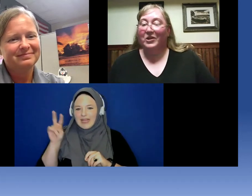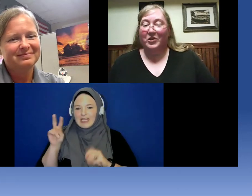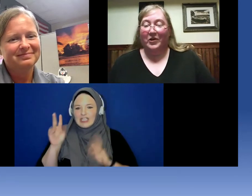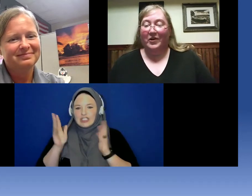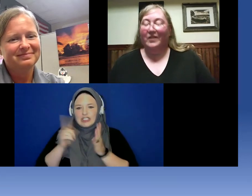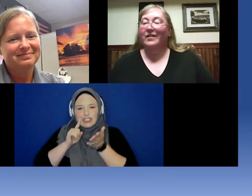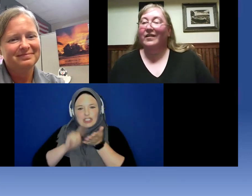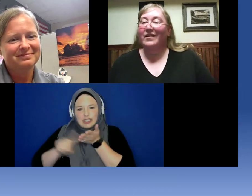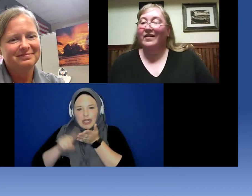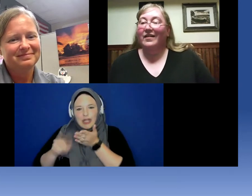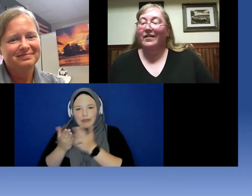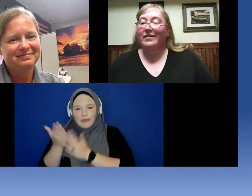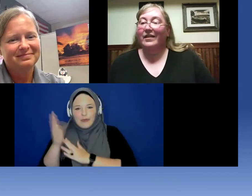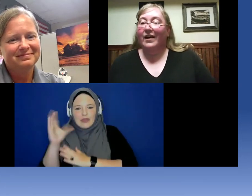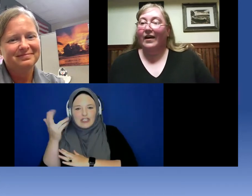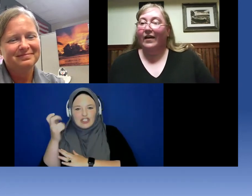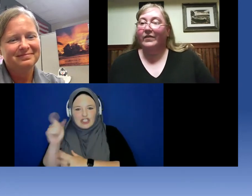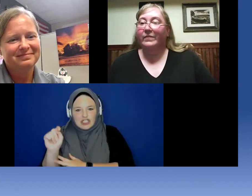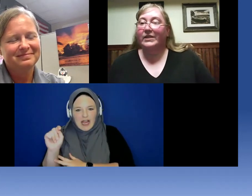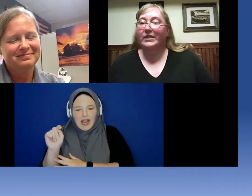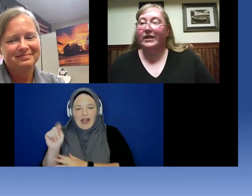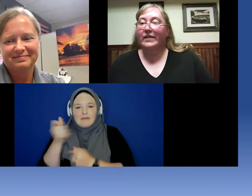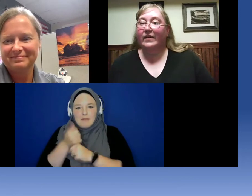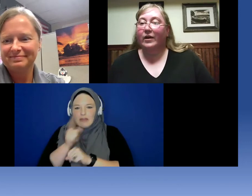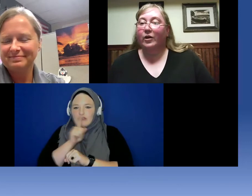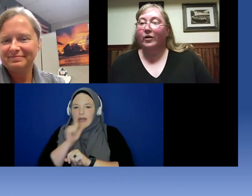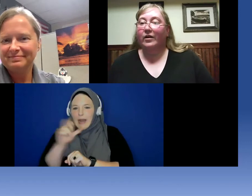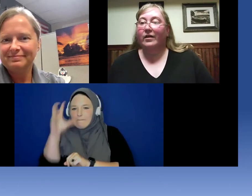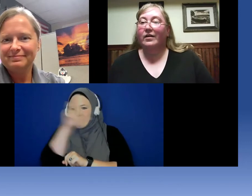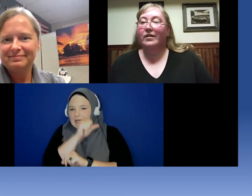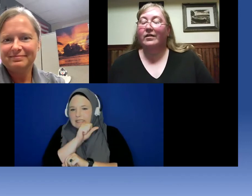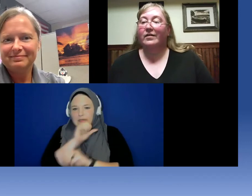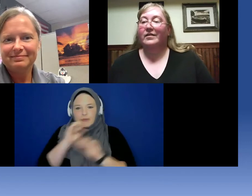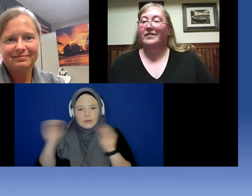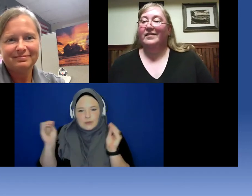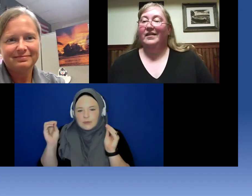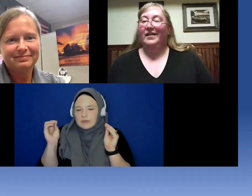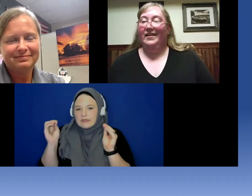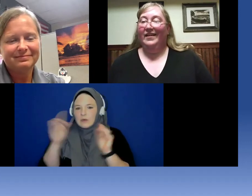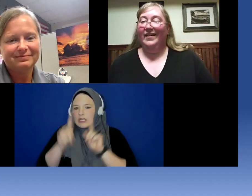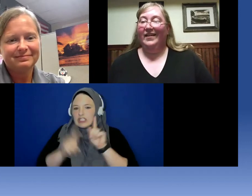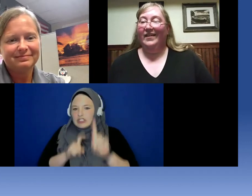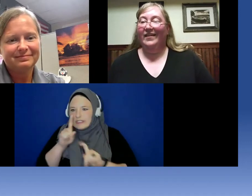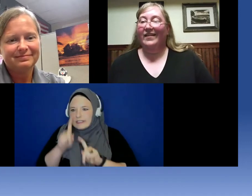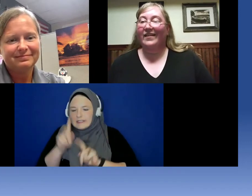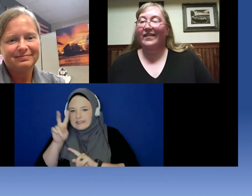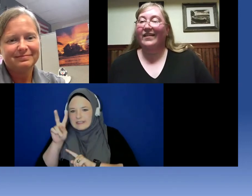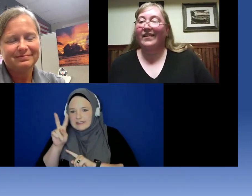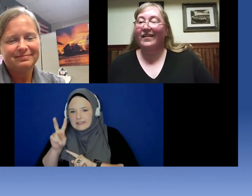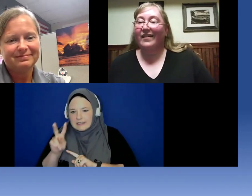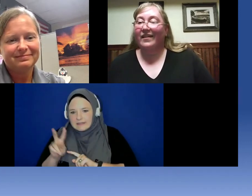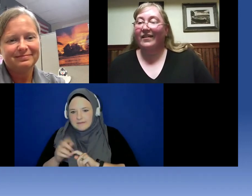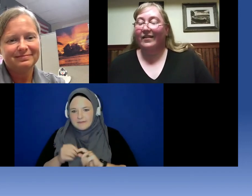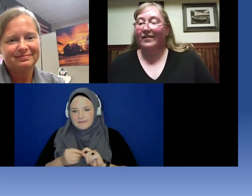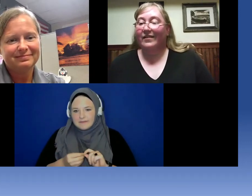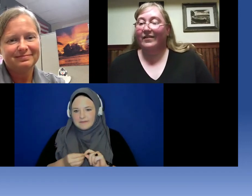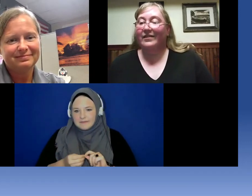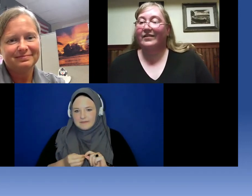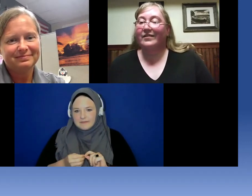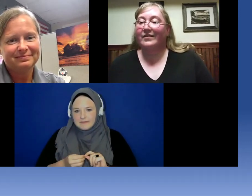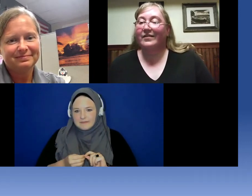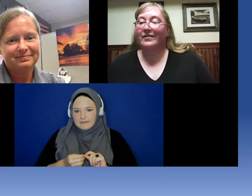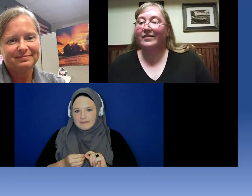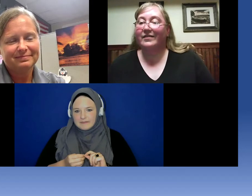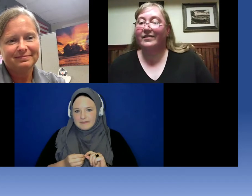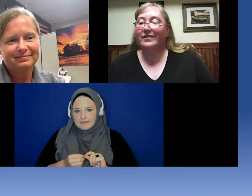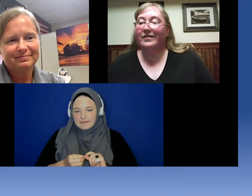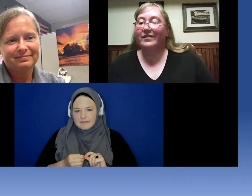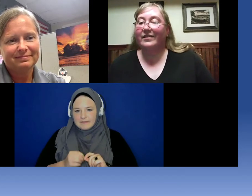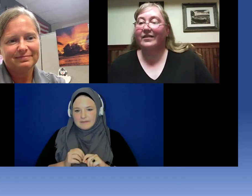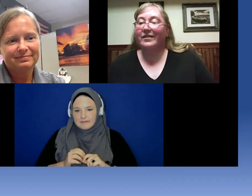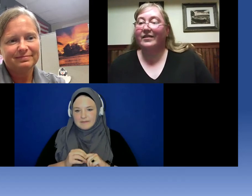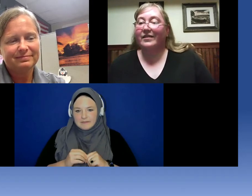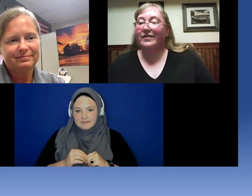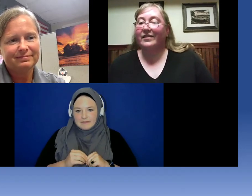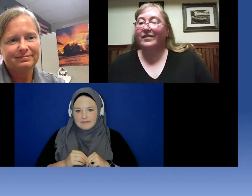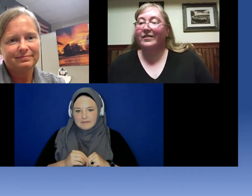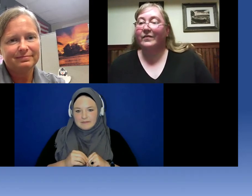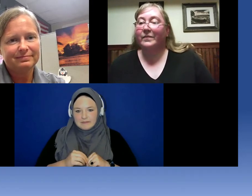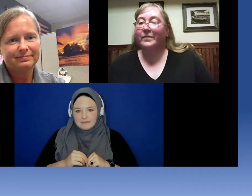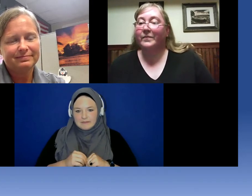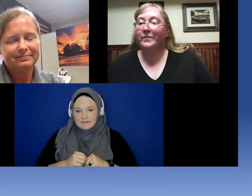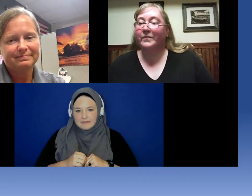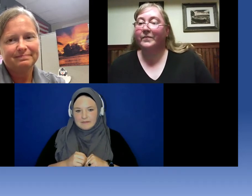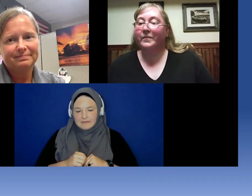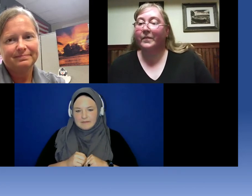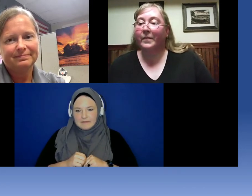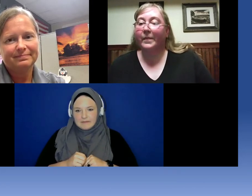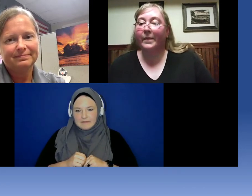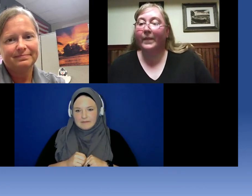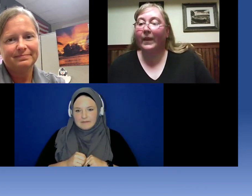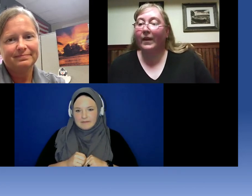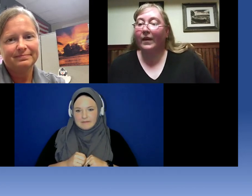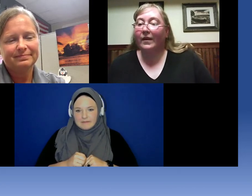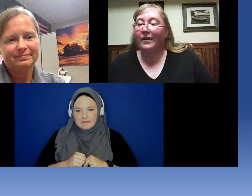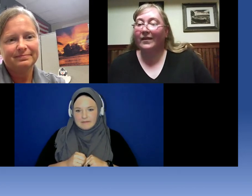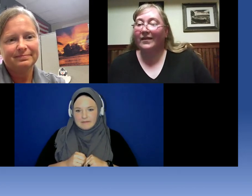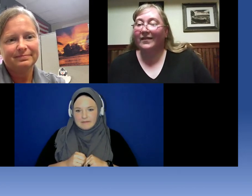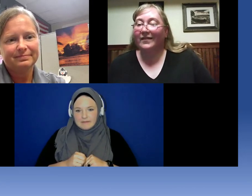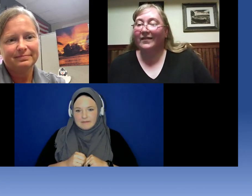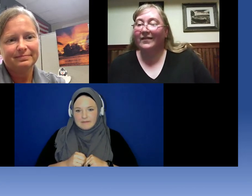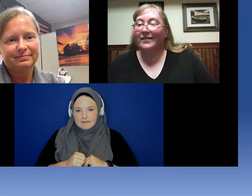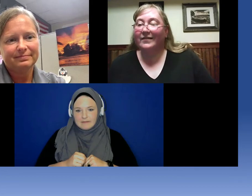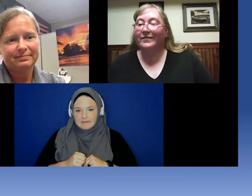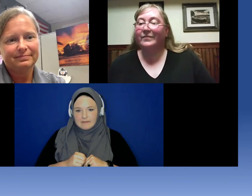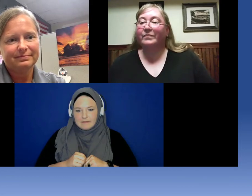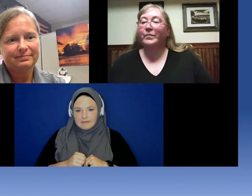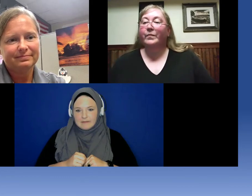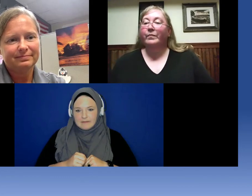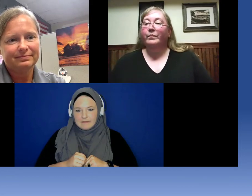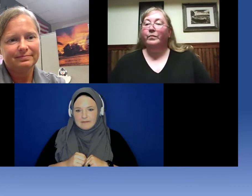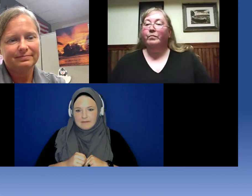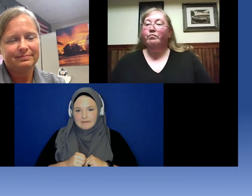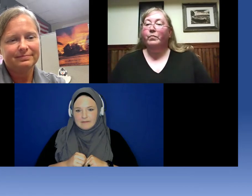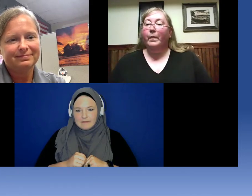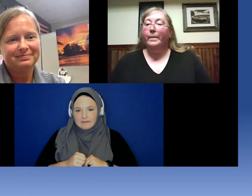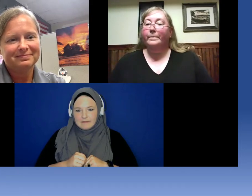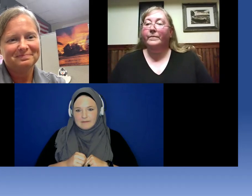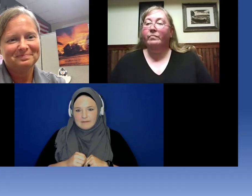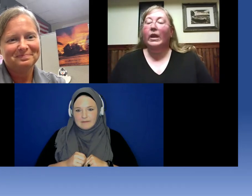sure that I haven't missed anything